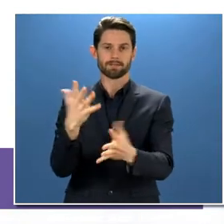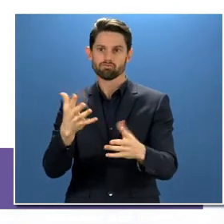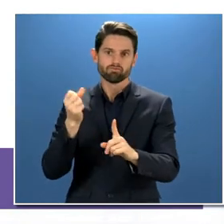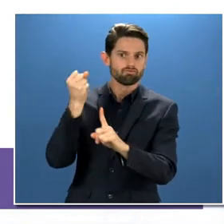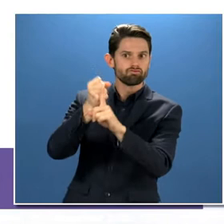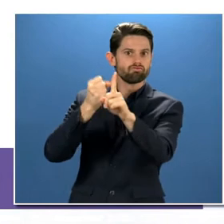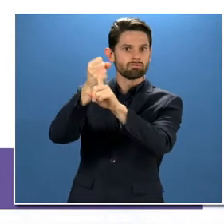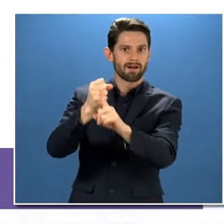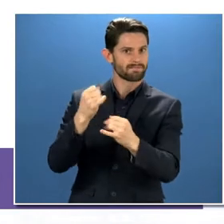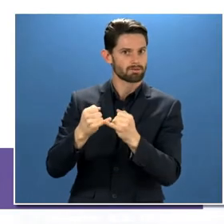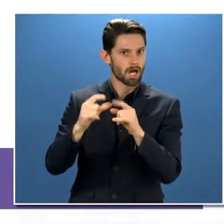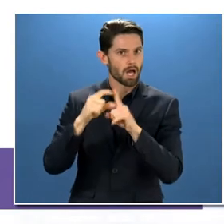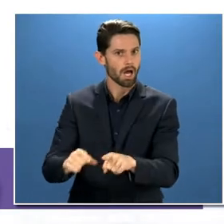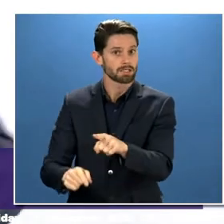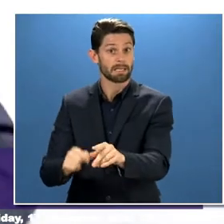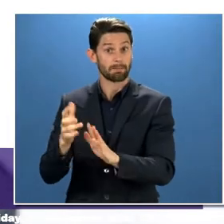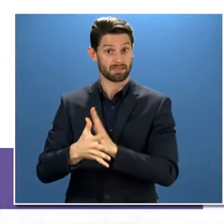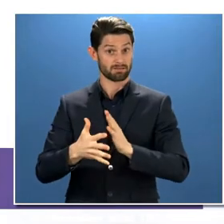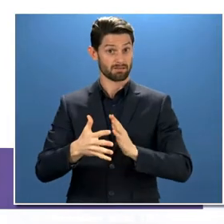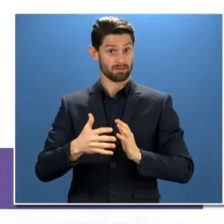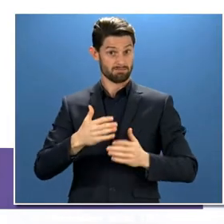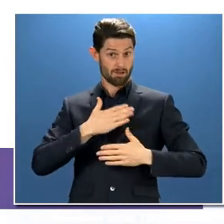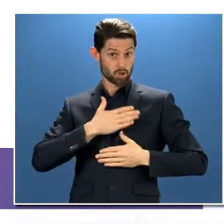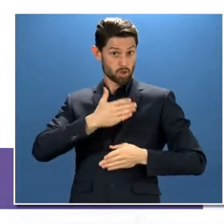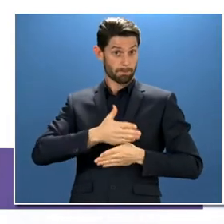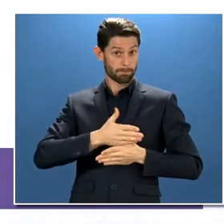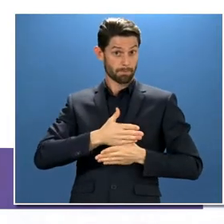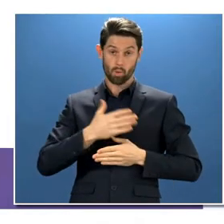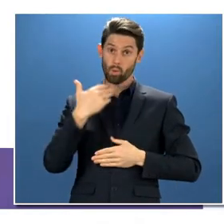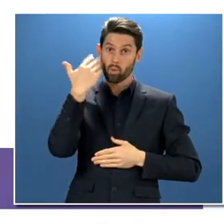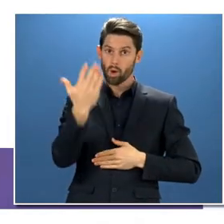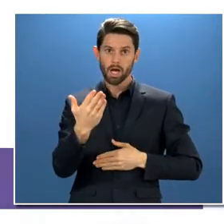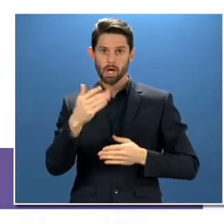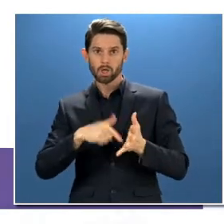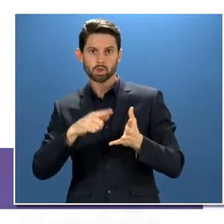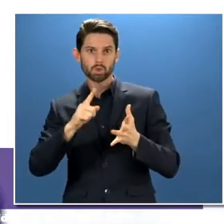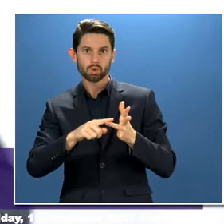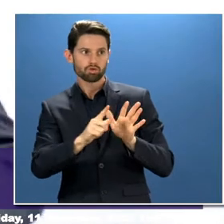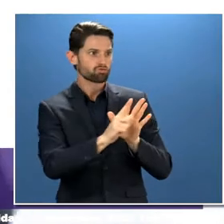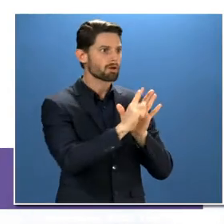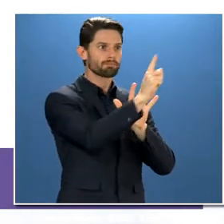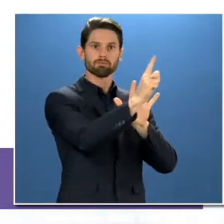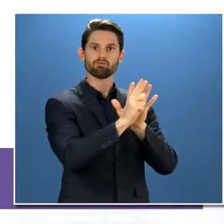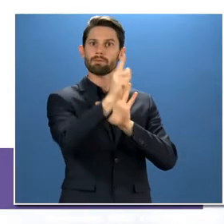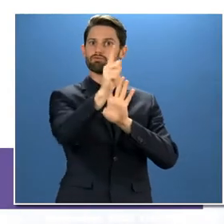So the role of the Disability Discrimination Commissioner is always to speak on behalf of those people, to make sure that they are